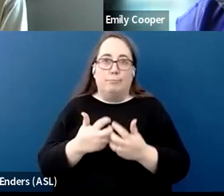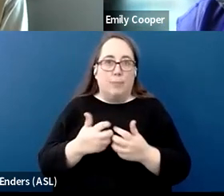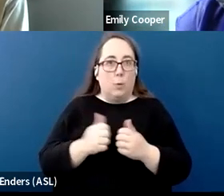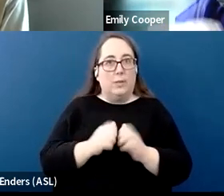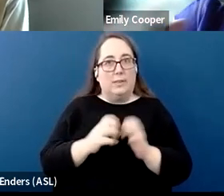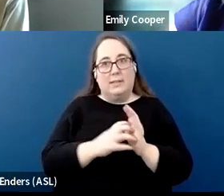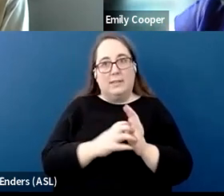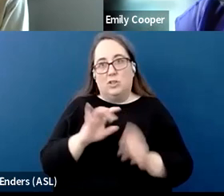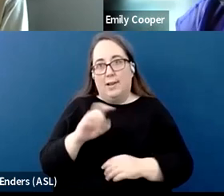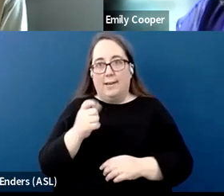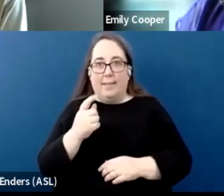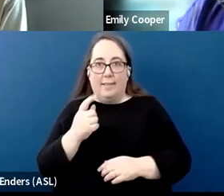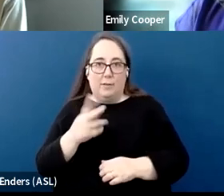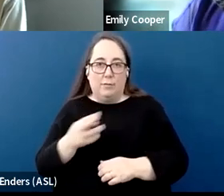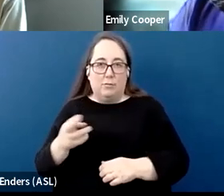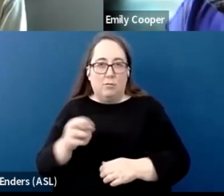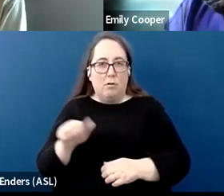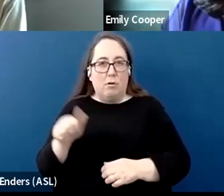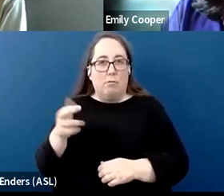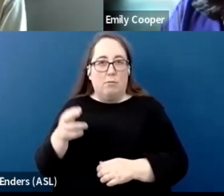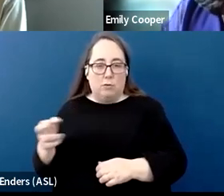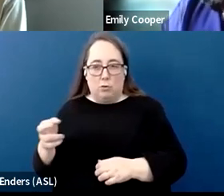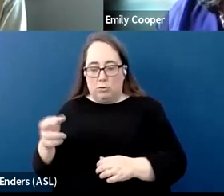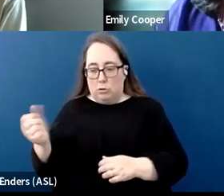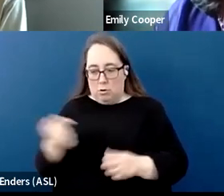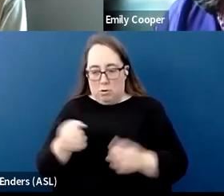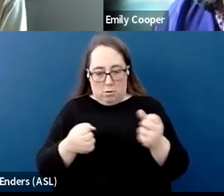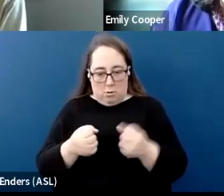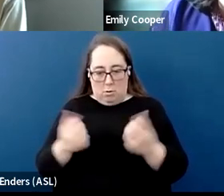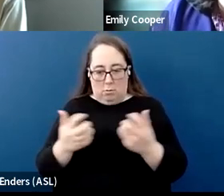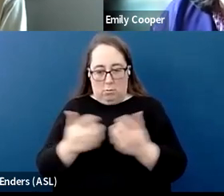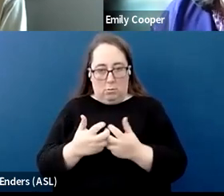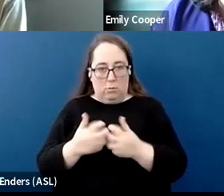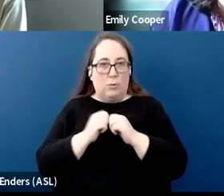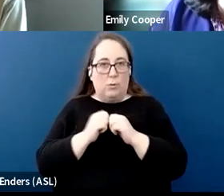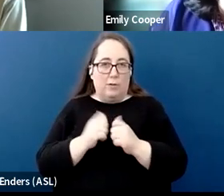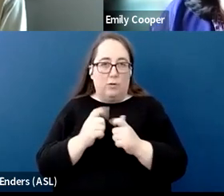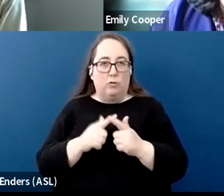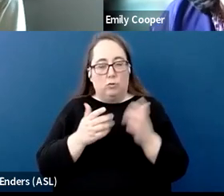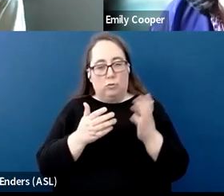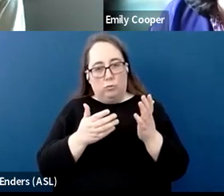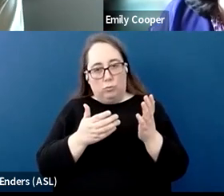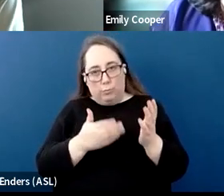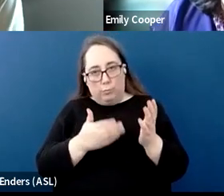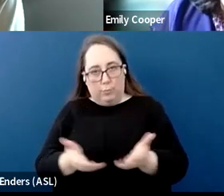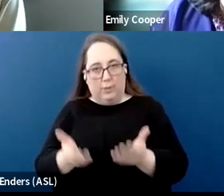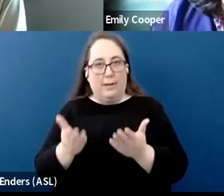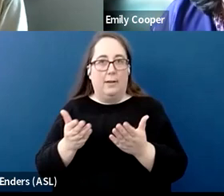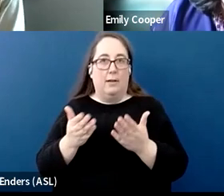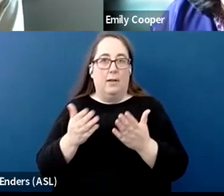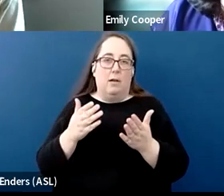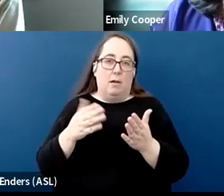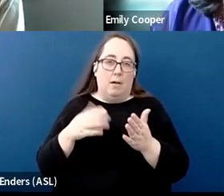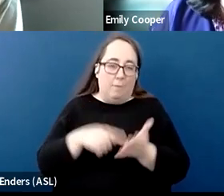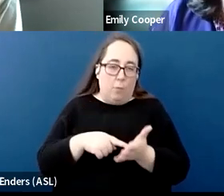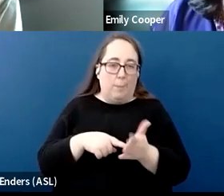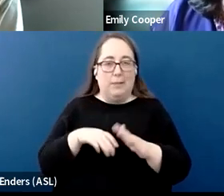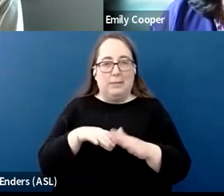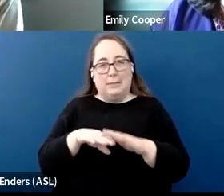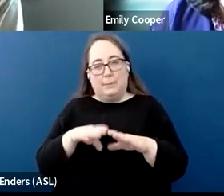from the MFP demo. One is a community living waiver, again partnerships with housing and